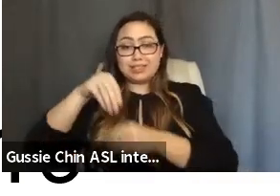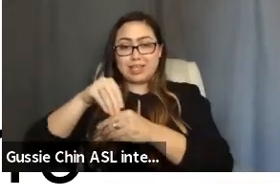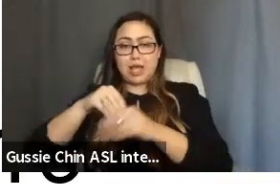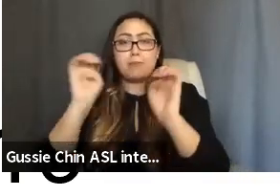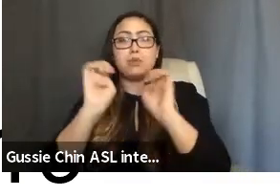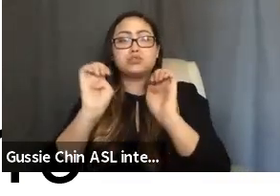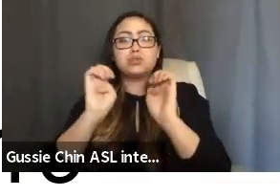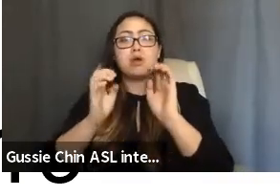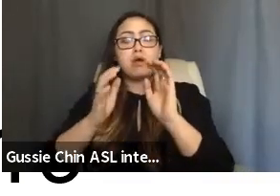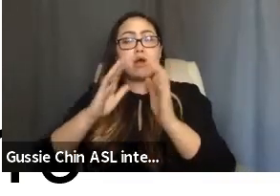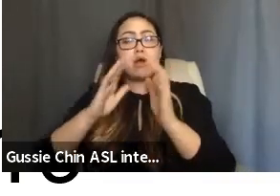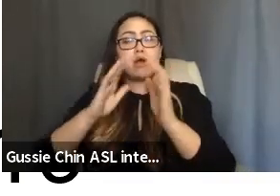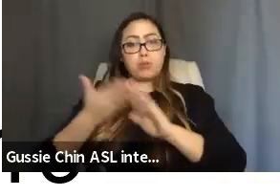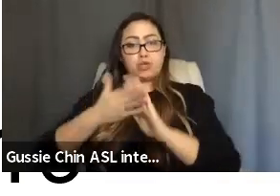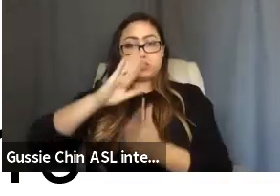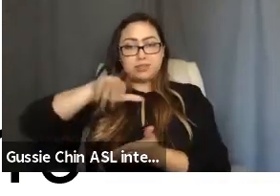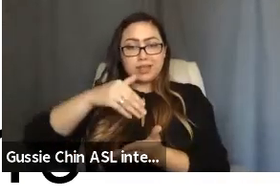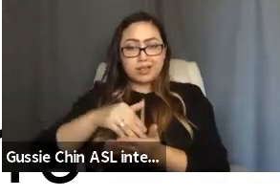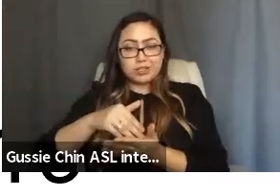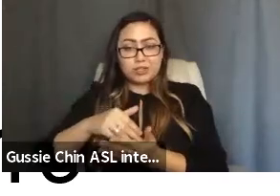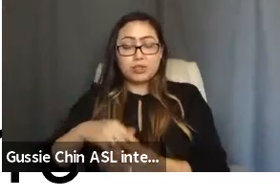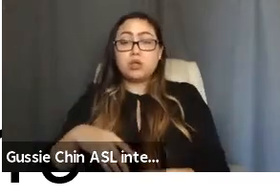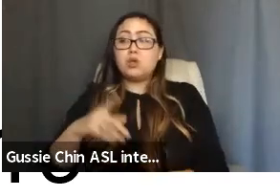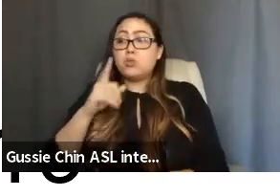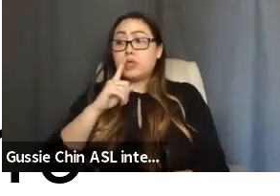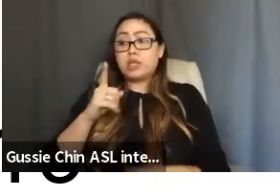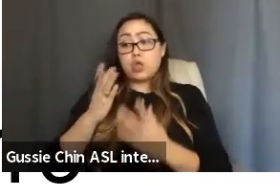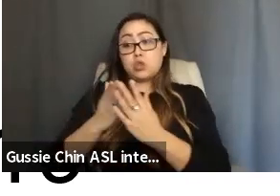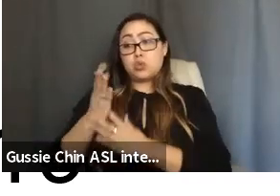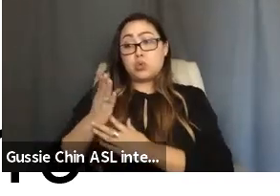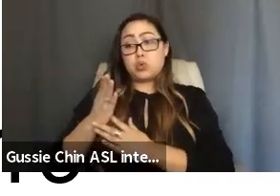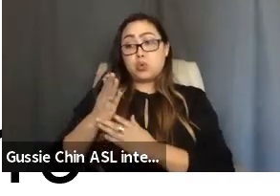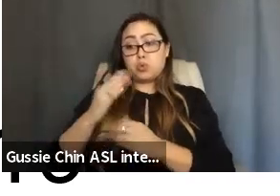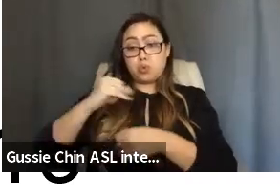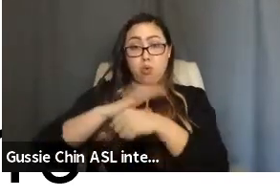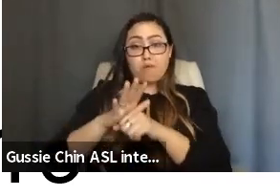Charlotte was actually the one real early on in our COVID response to identify that